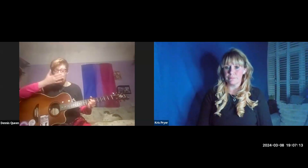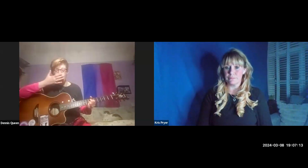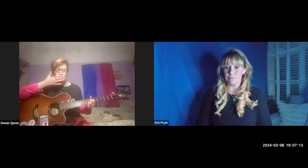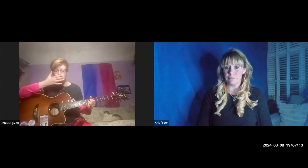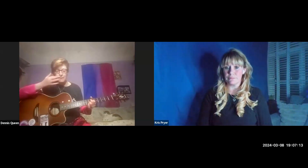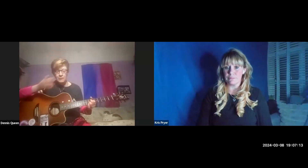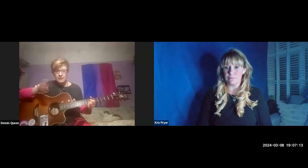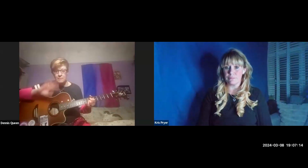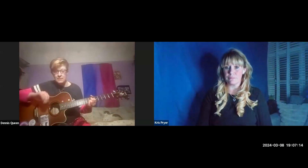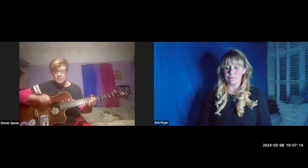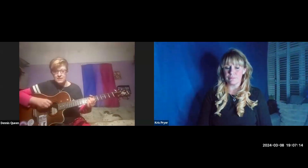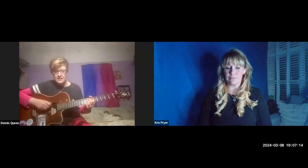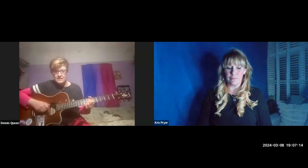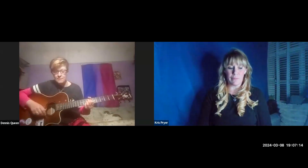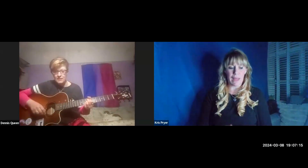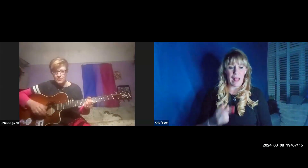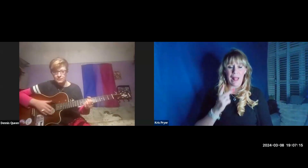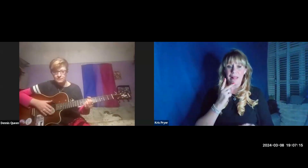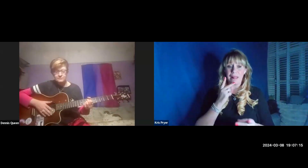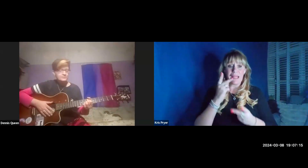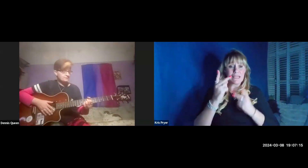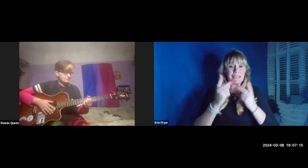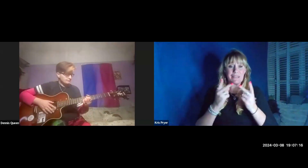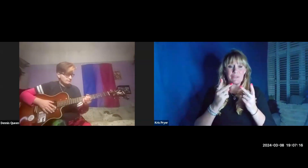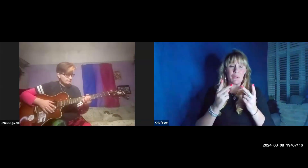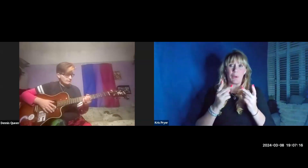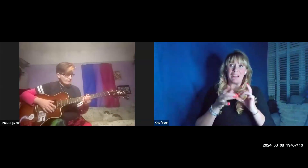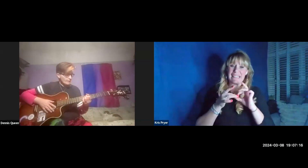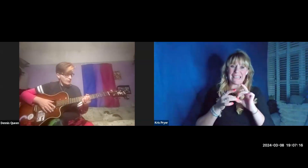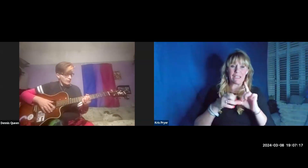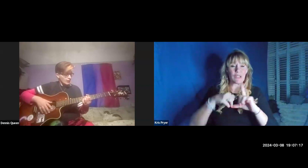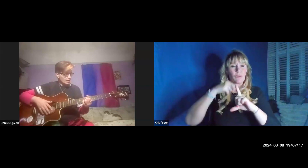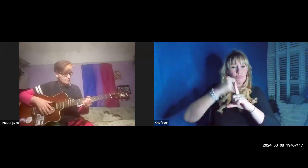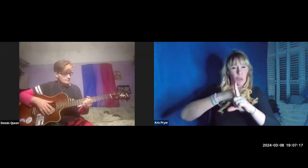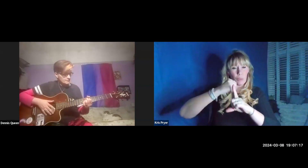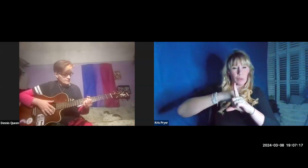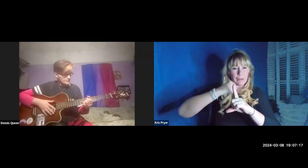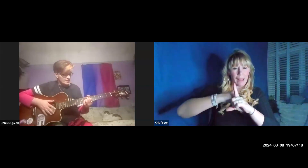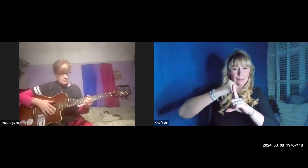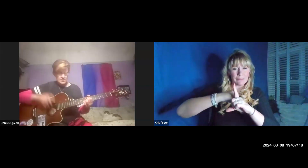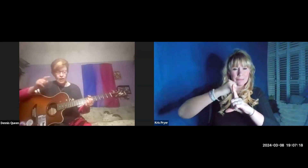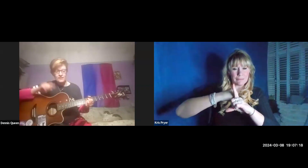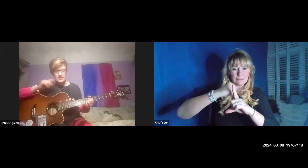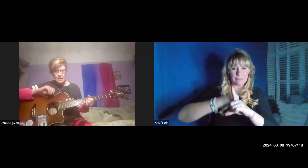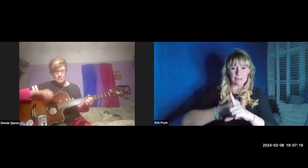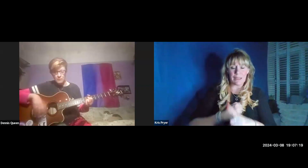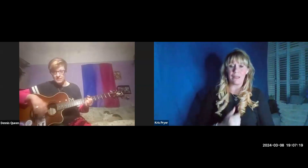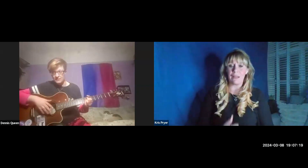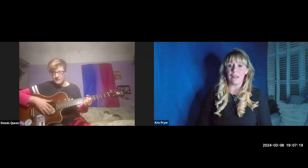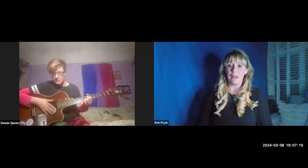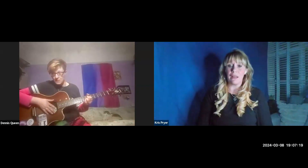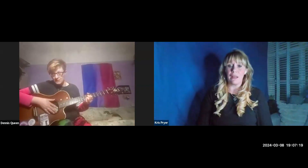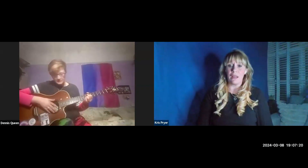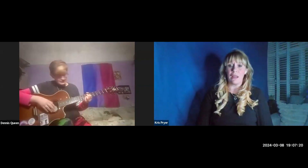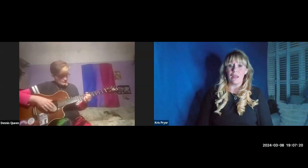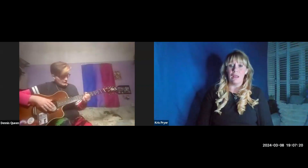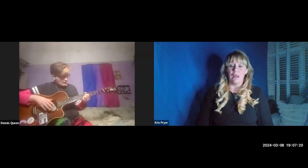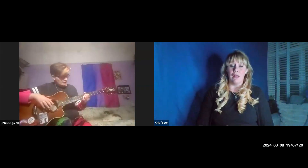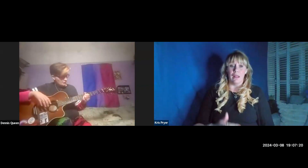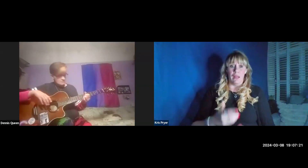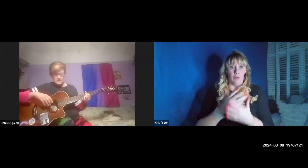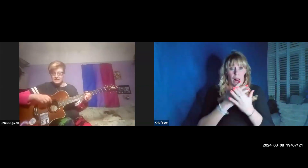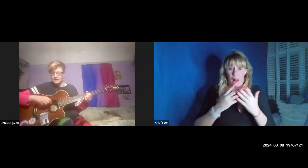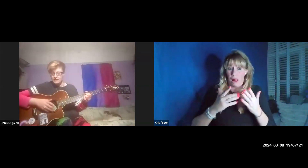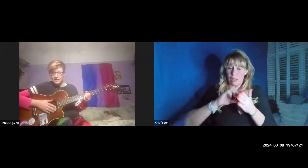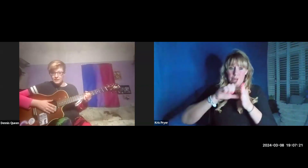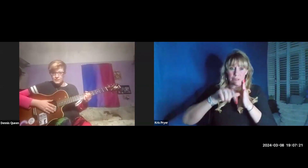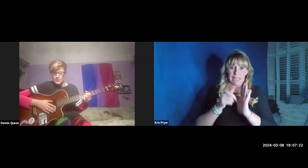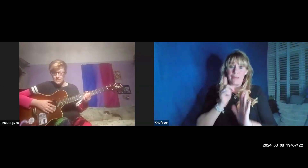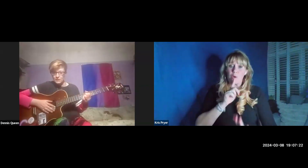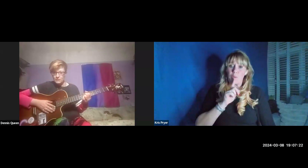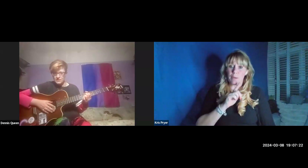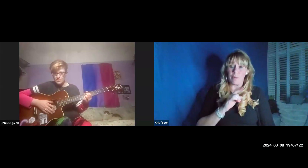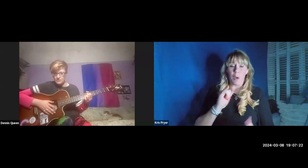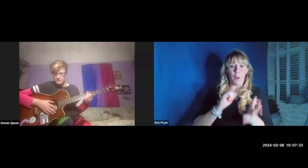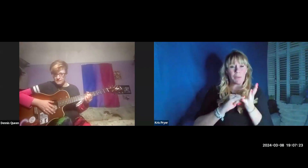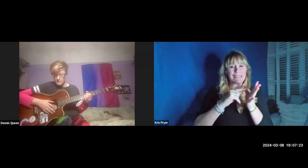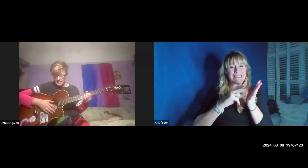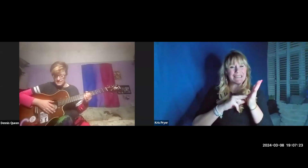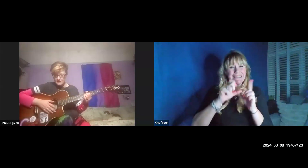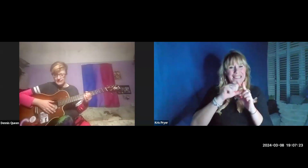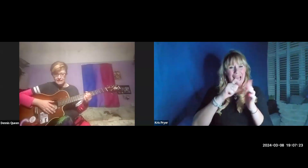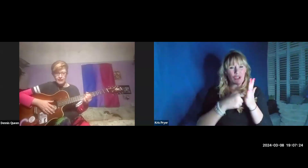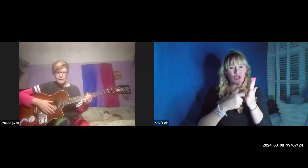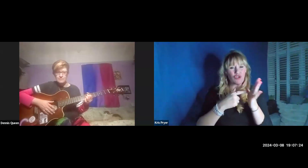one of them was Sandra Daniels who we also lost recently